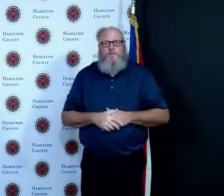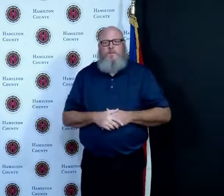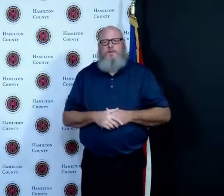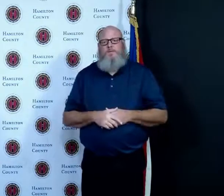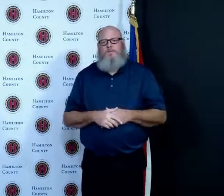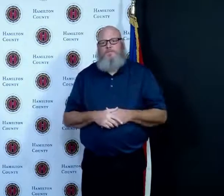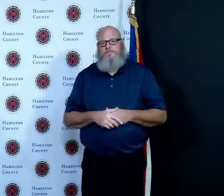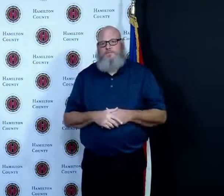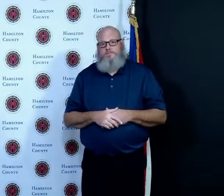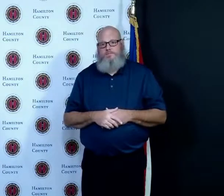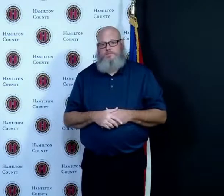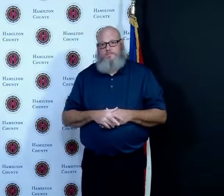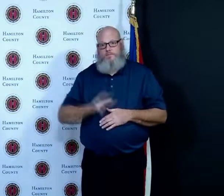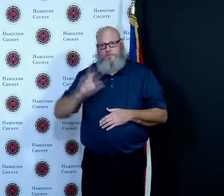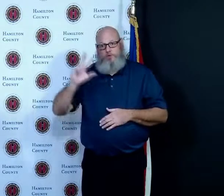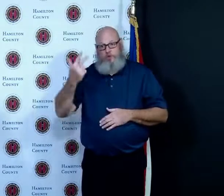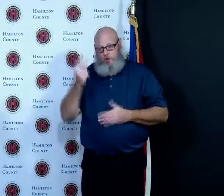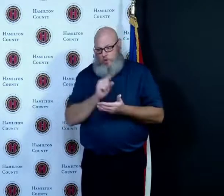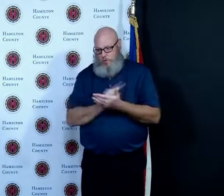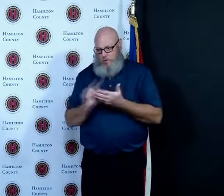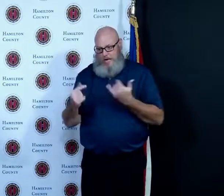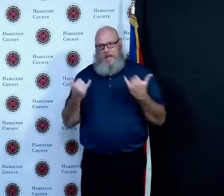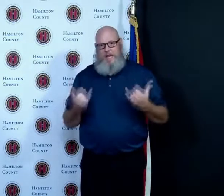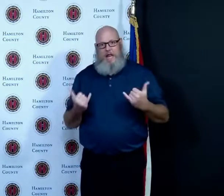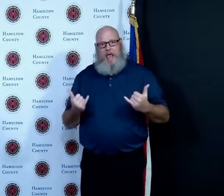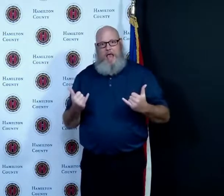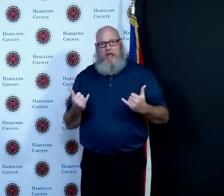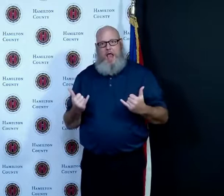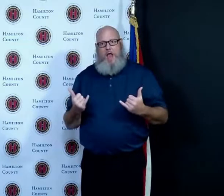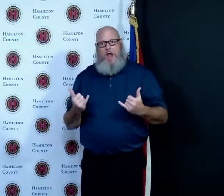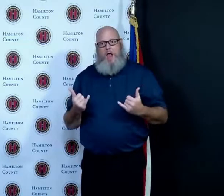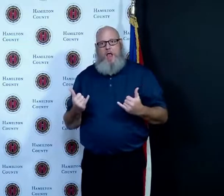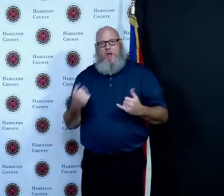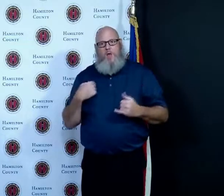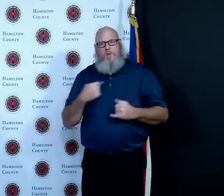talking about but it's only been three weeks so I think we just need to continue to offer grace